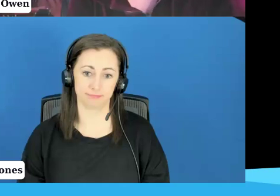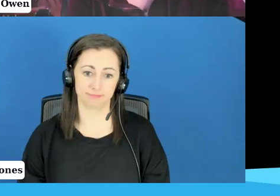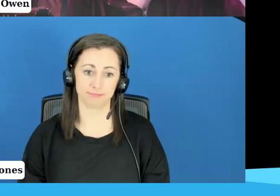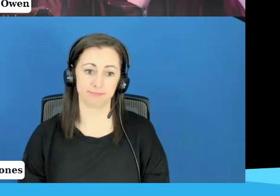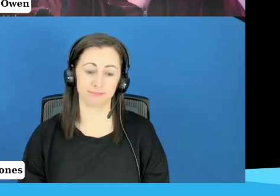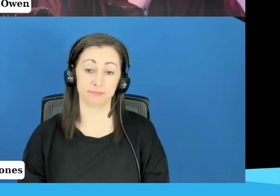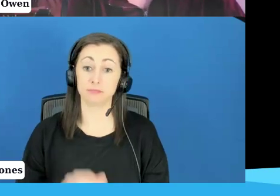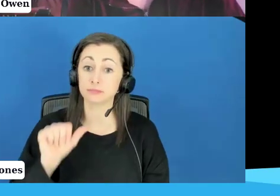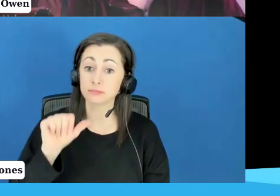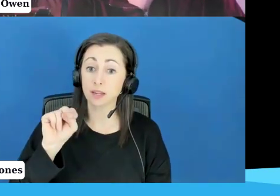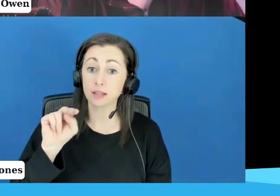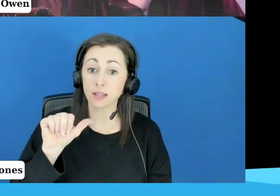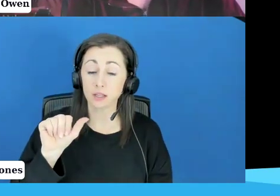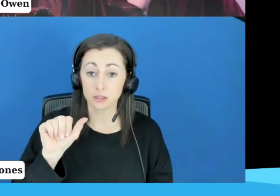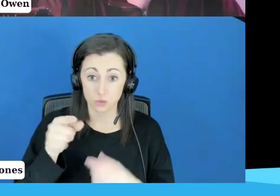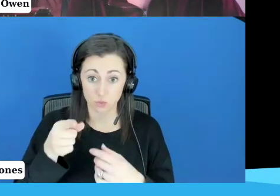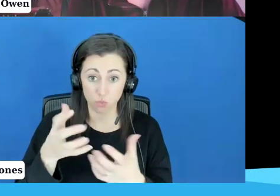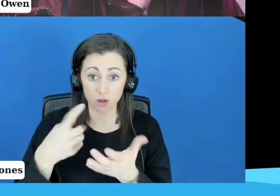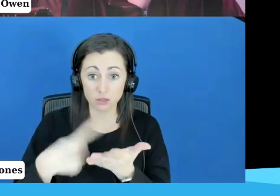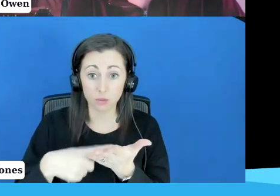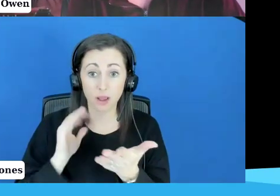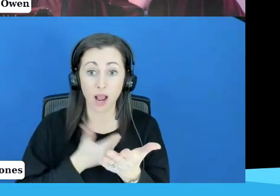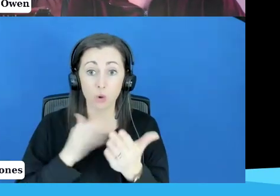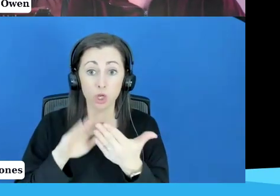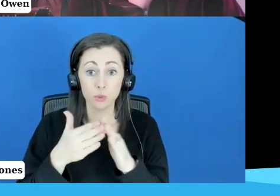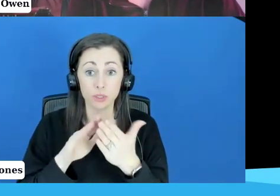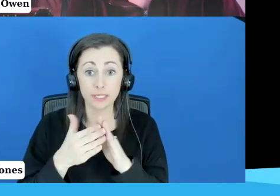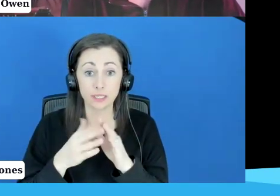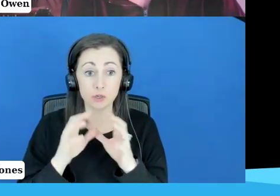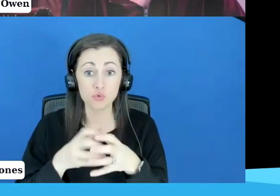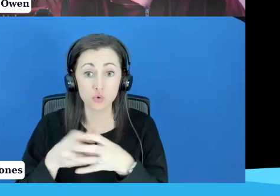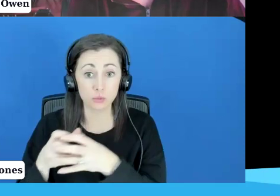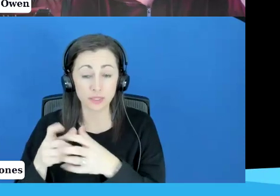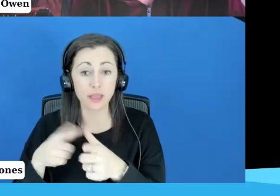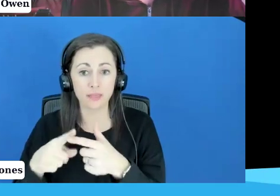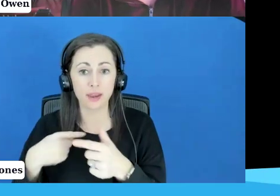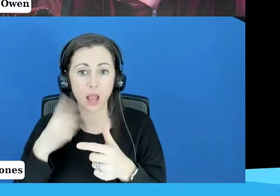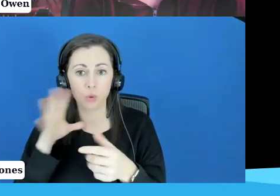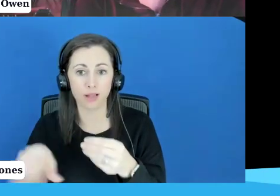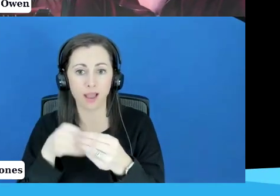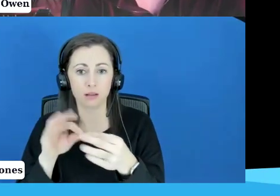Anna, do you want to talk about our communities first, our groups, and then I'll jump in and say some other stuff.